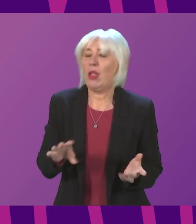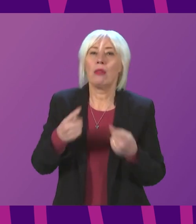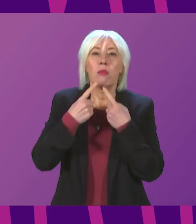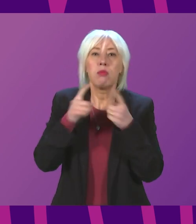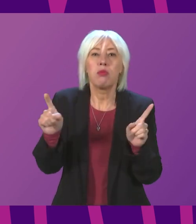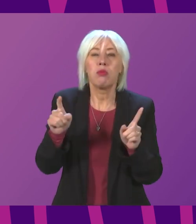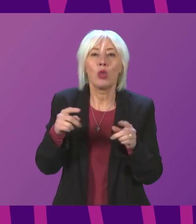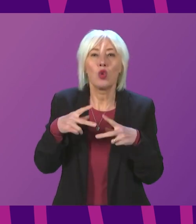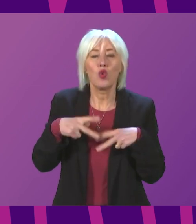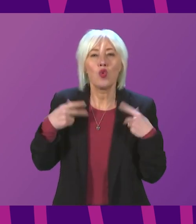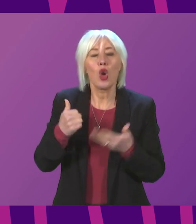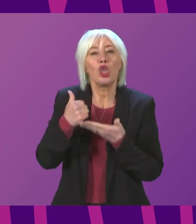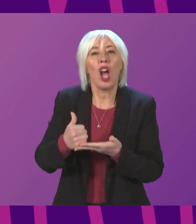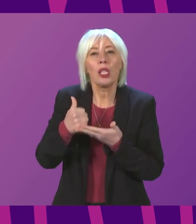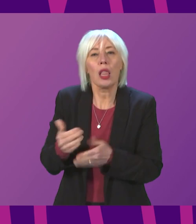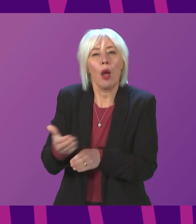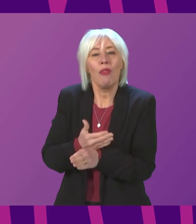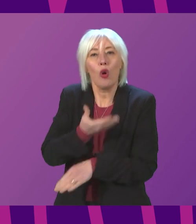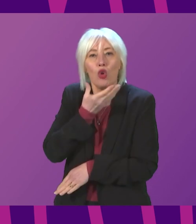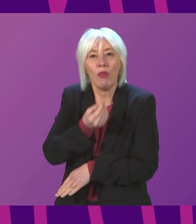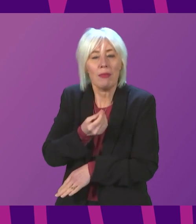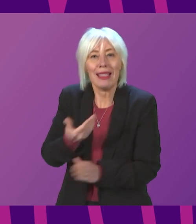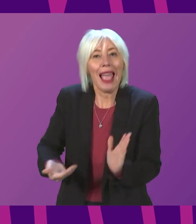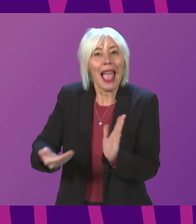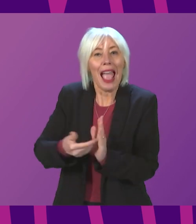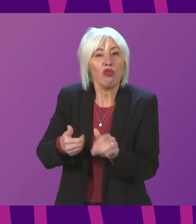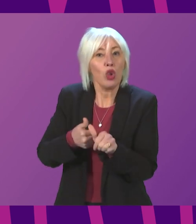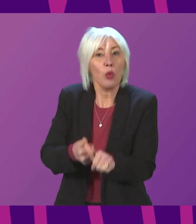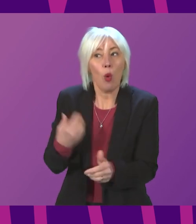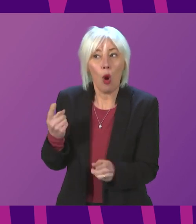before Christmas of any additional support being in the pipeline from the UK Government